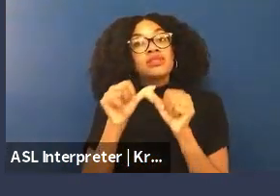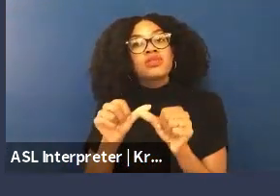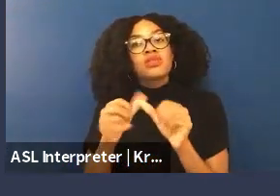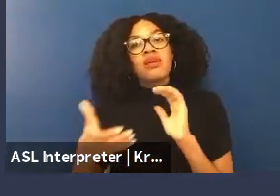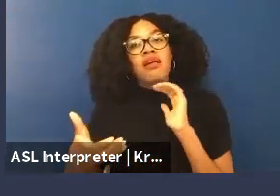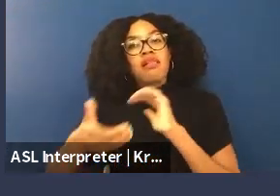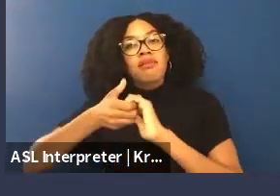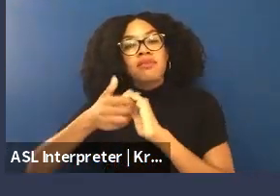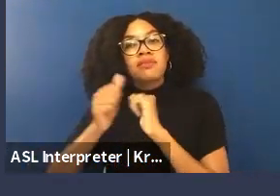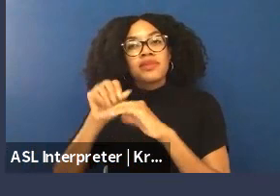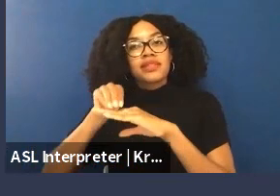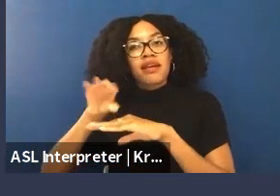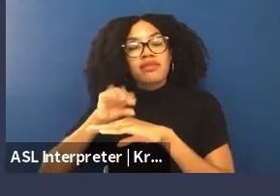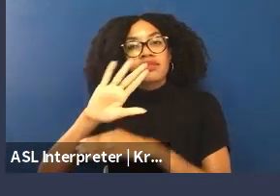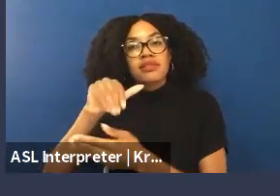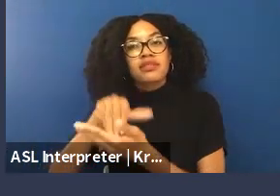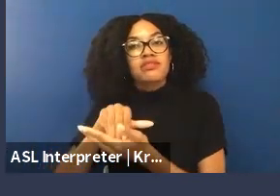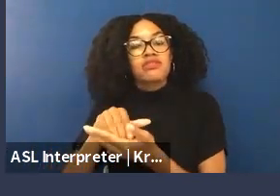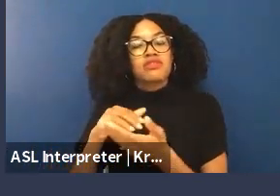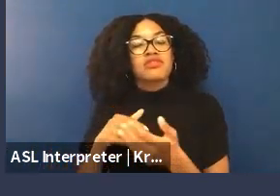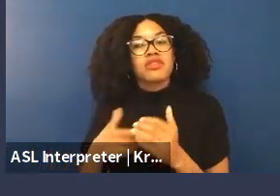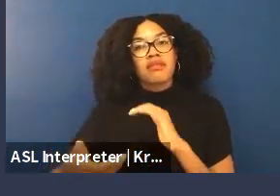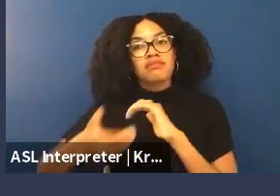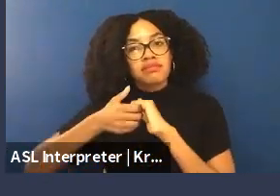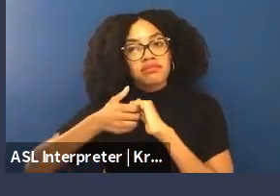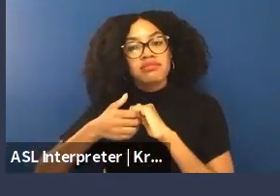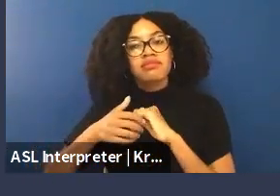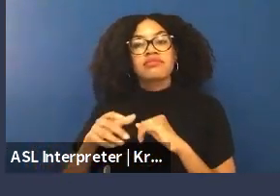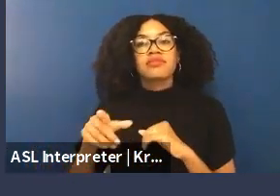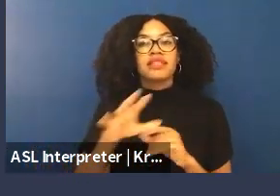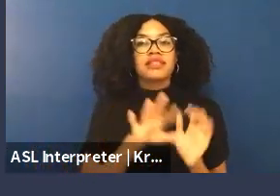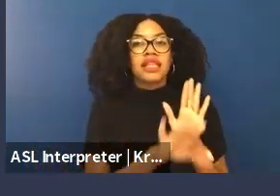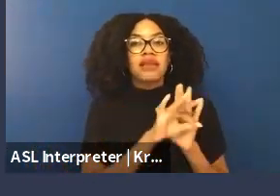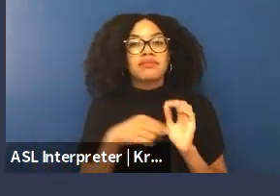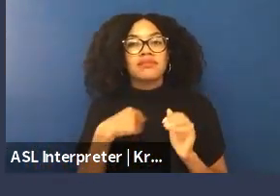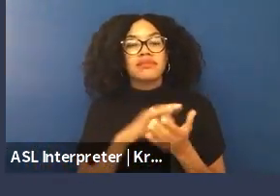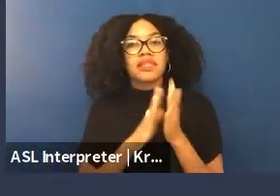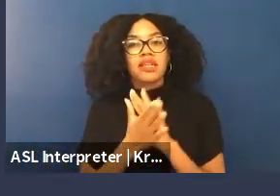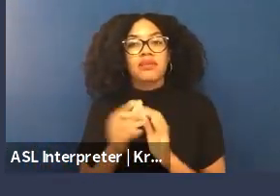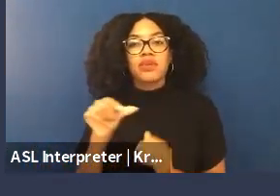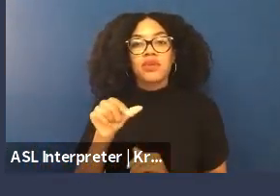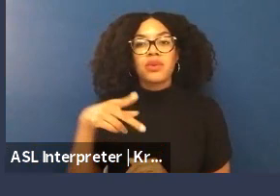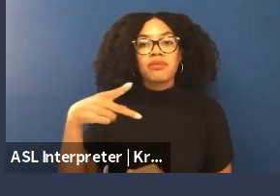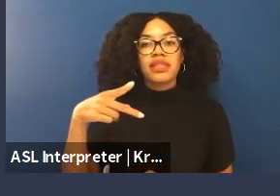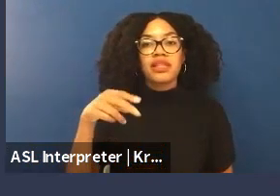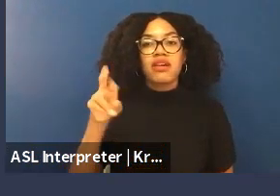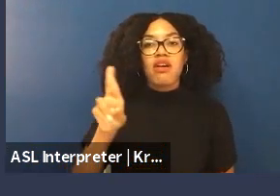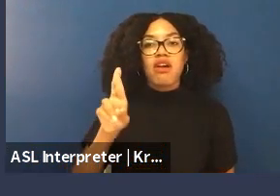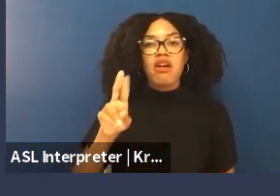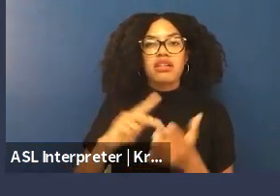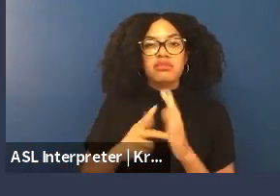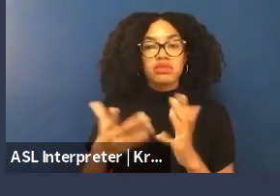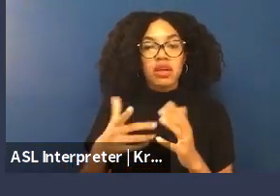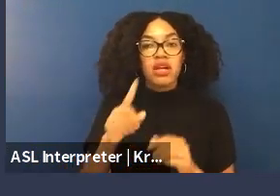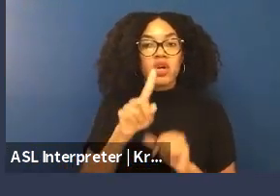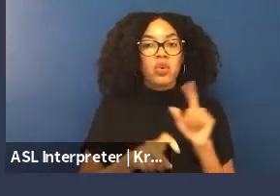counseling center. I've been selected as a QPR instructor. QPR is question, persuade, and refer